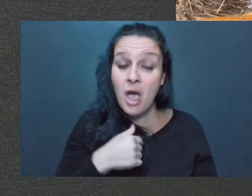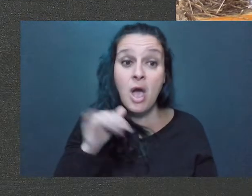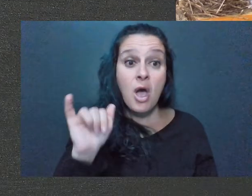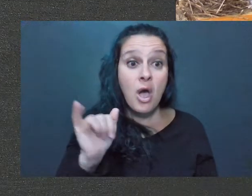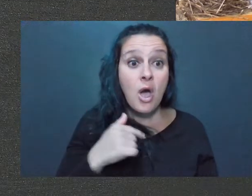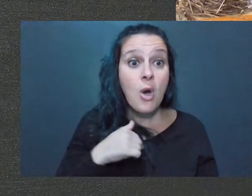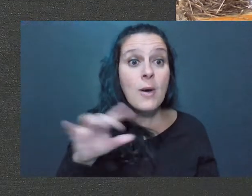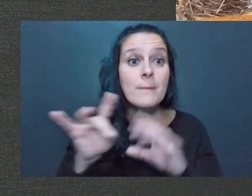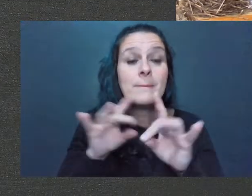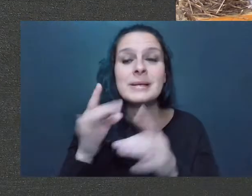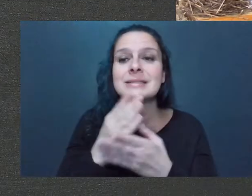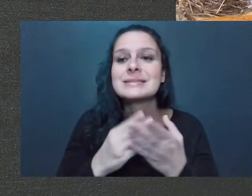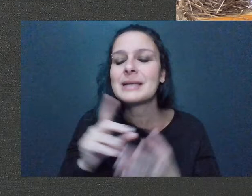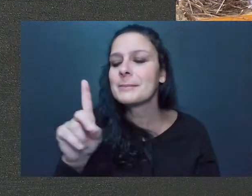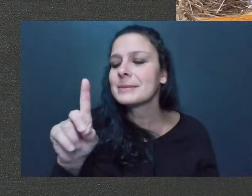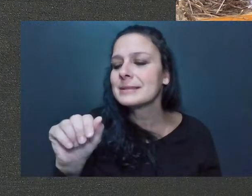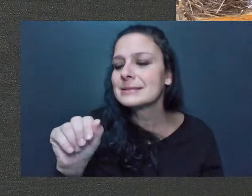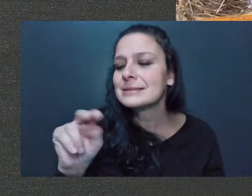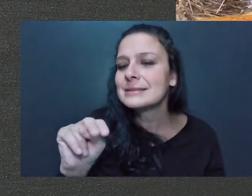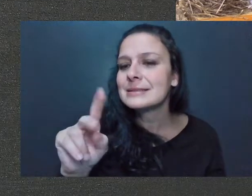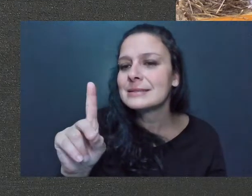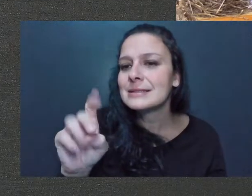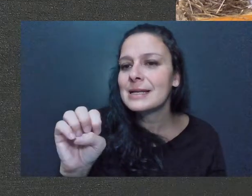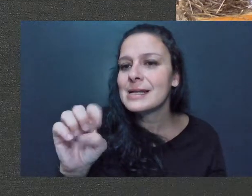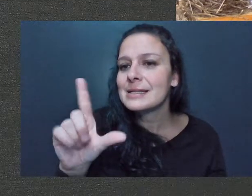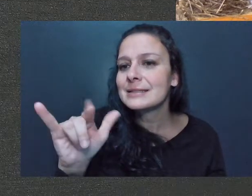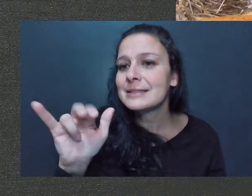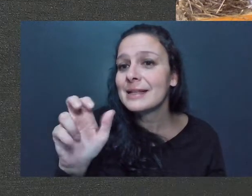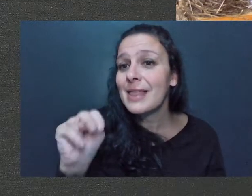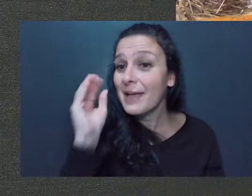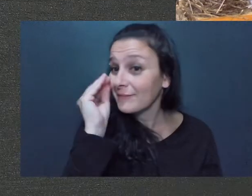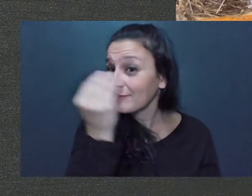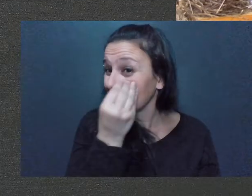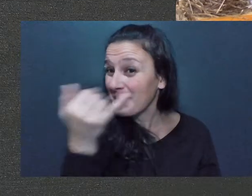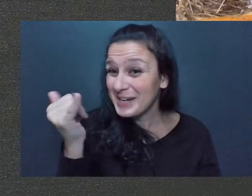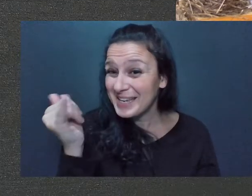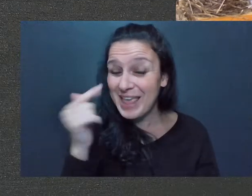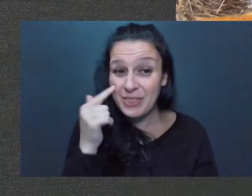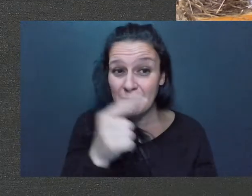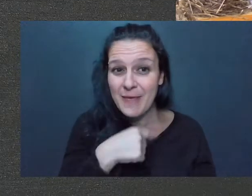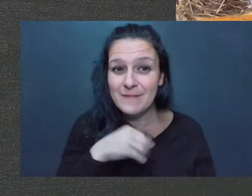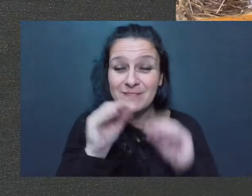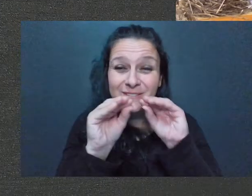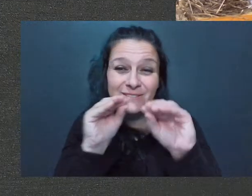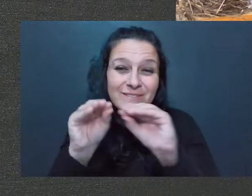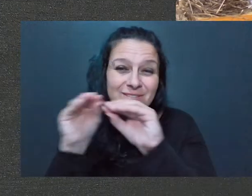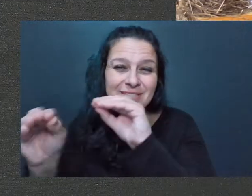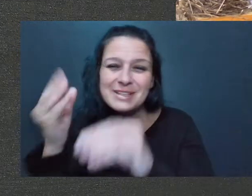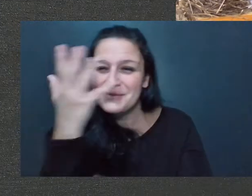Oh look at, I even grabbed some dandelion flowers. We can put that in there. Decorate it, make it look pretty.